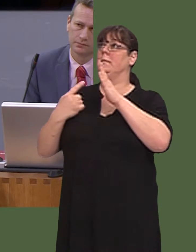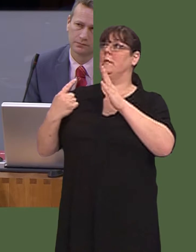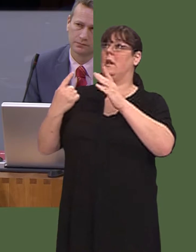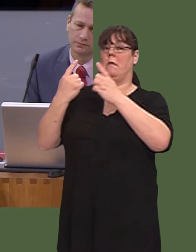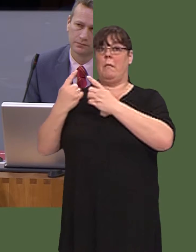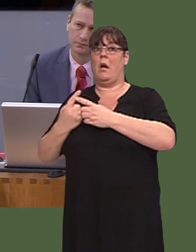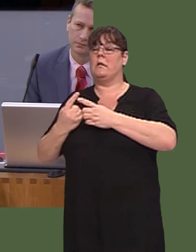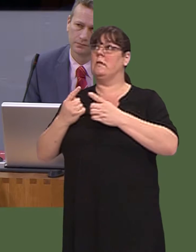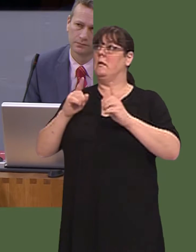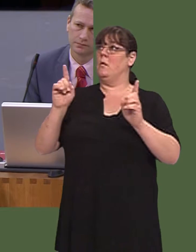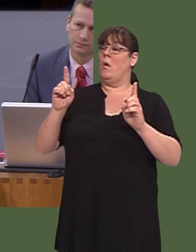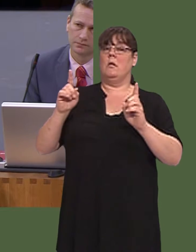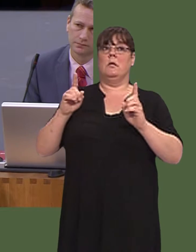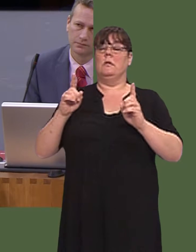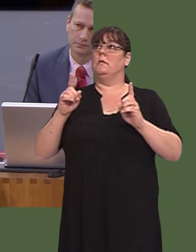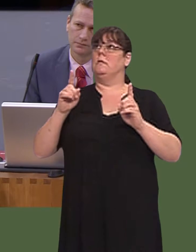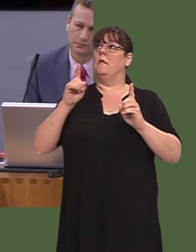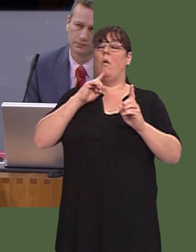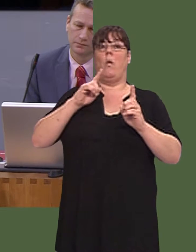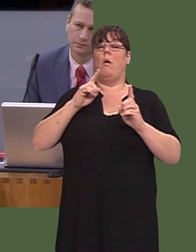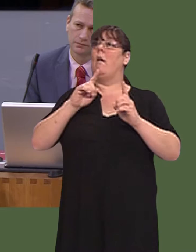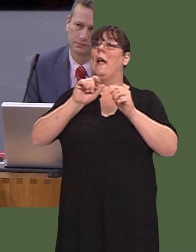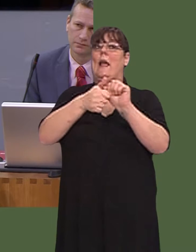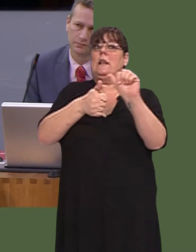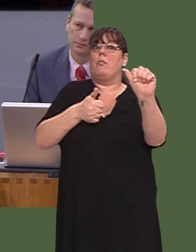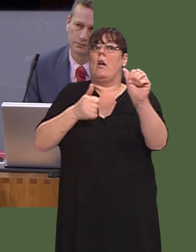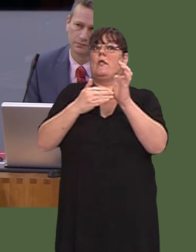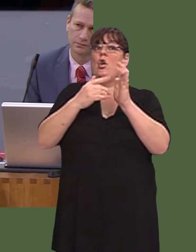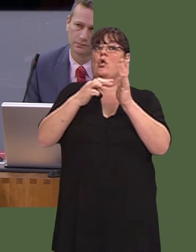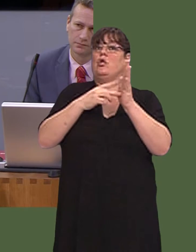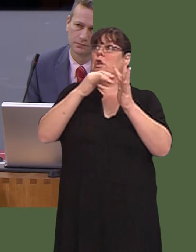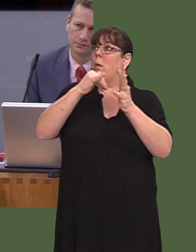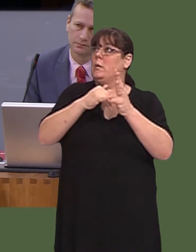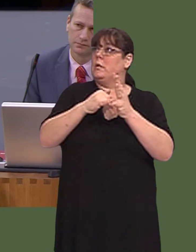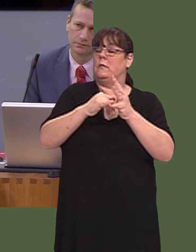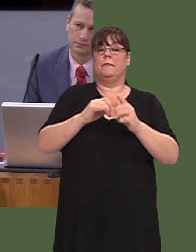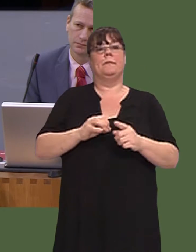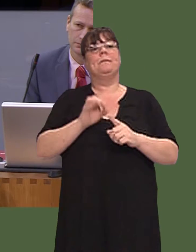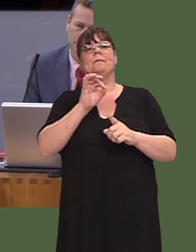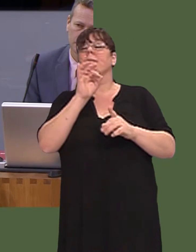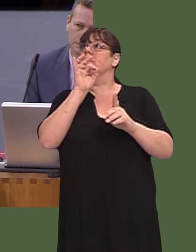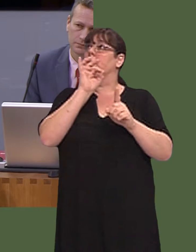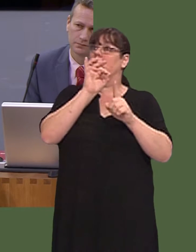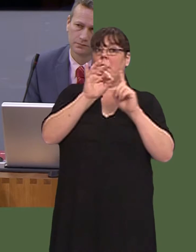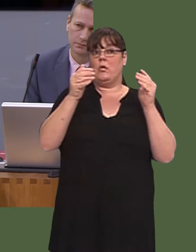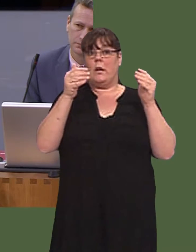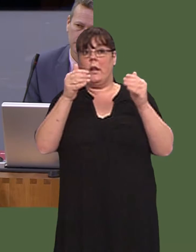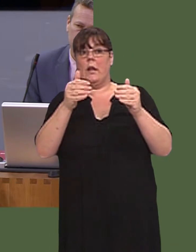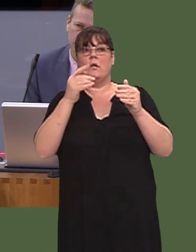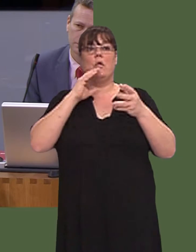the Welsh Government were the enterprise zones, including the creation of the Haven Waterway